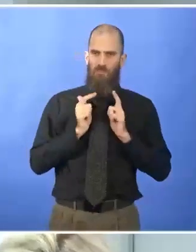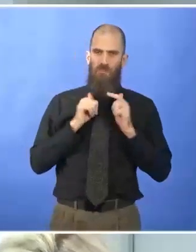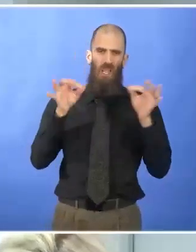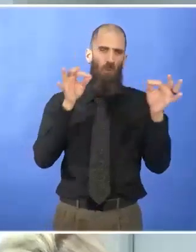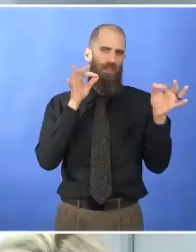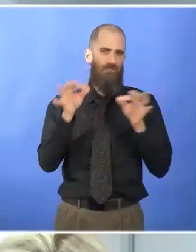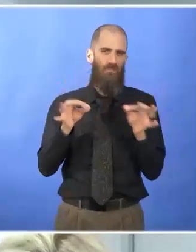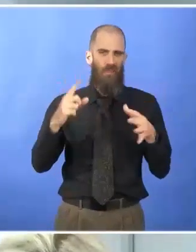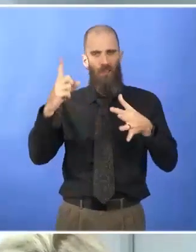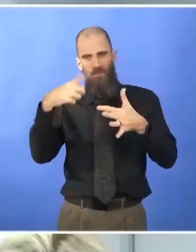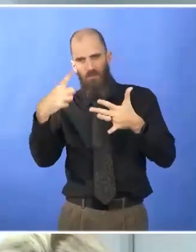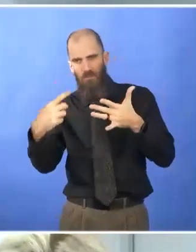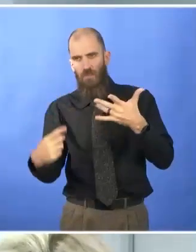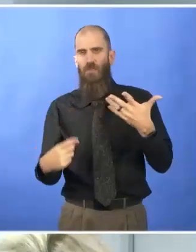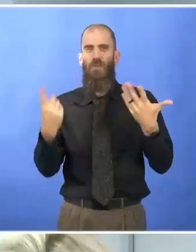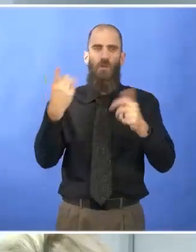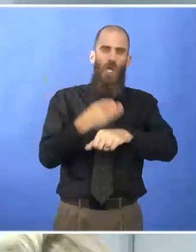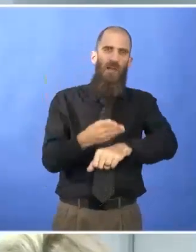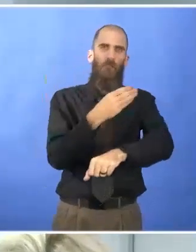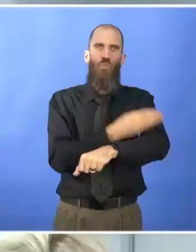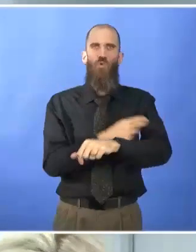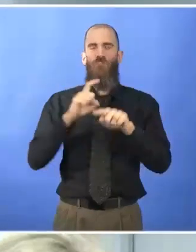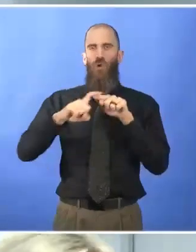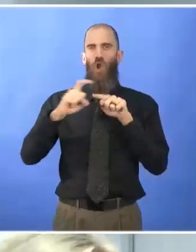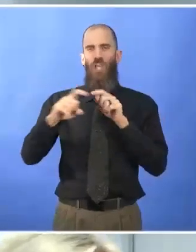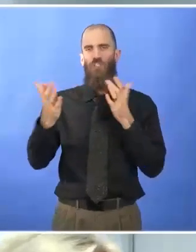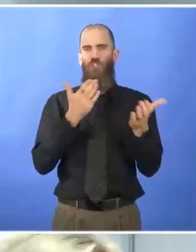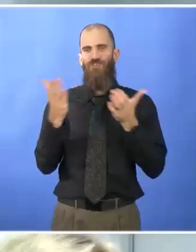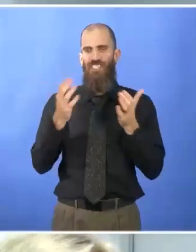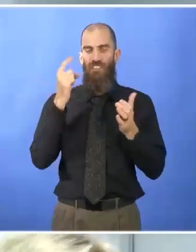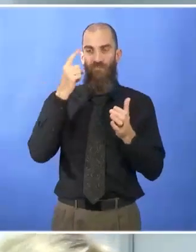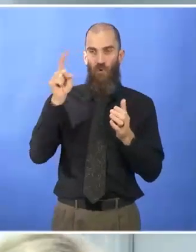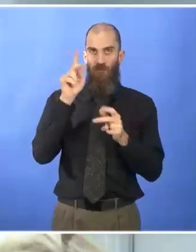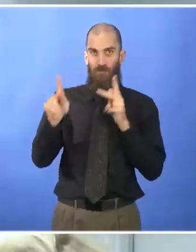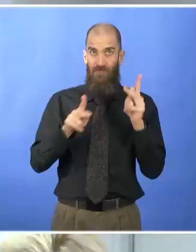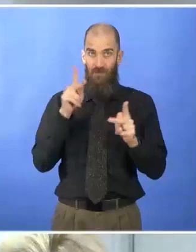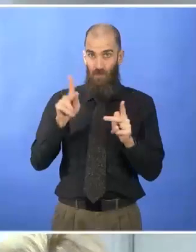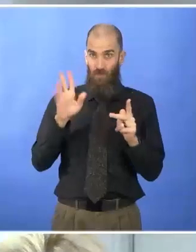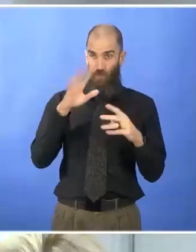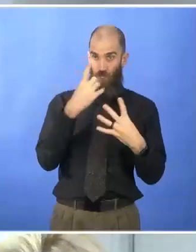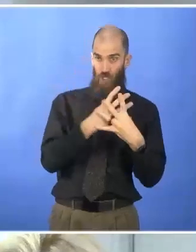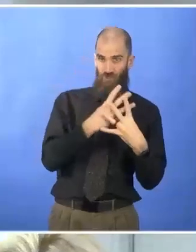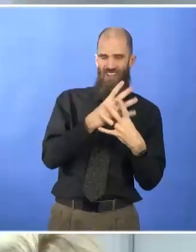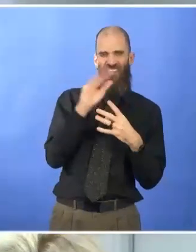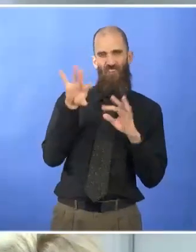EXPLAIN THE MEASURES IT